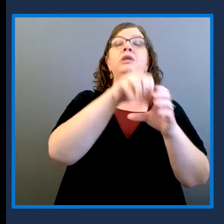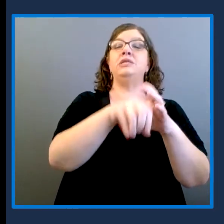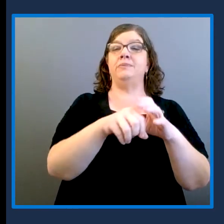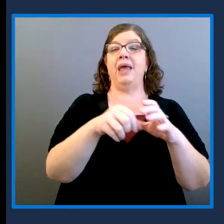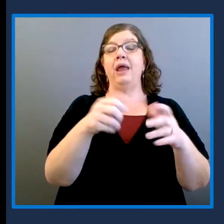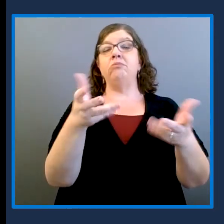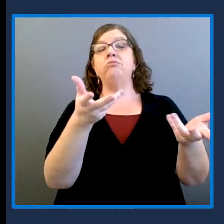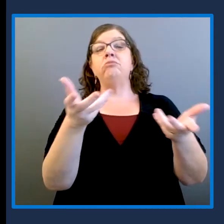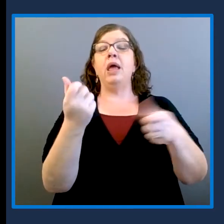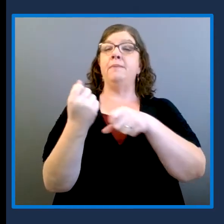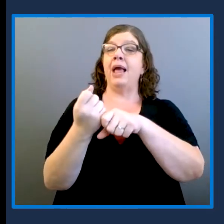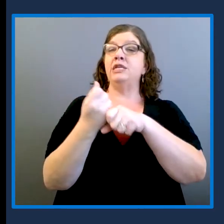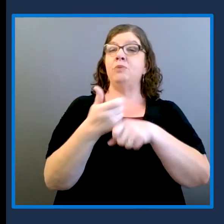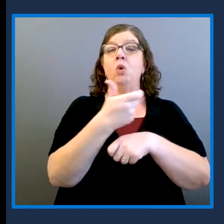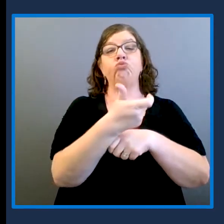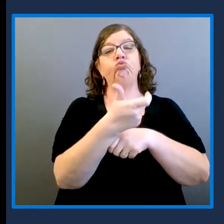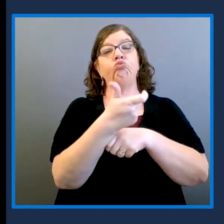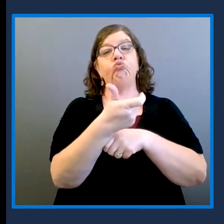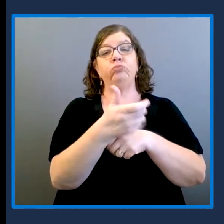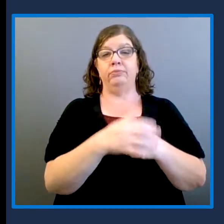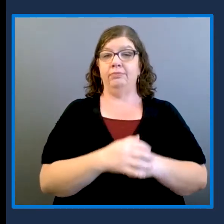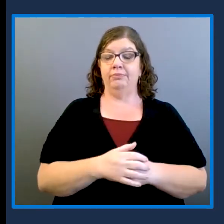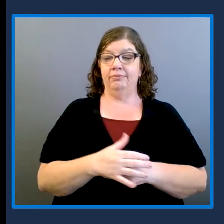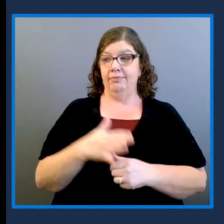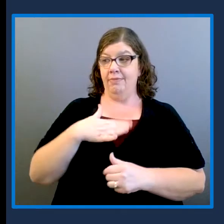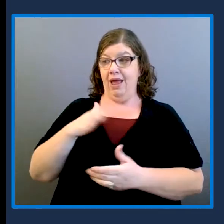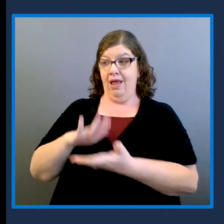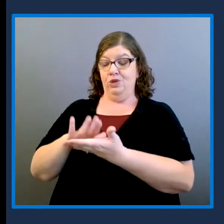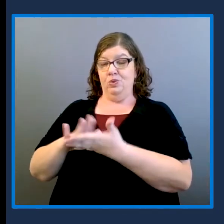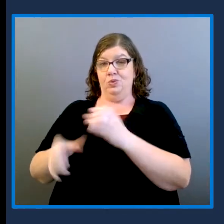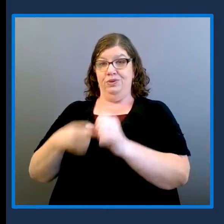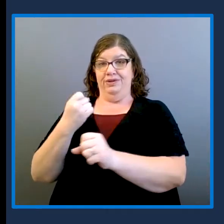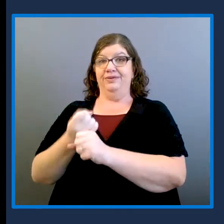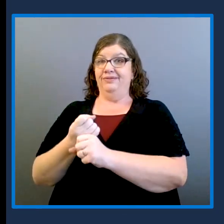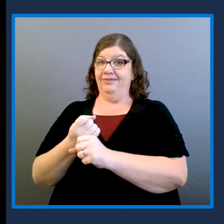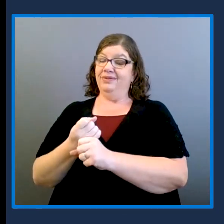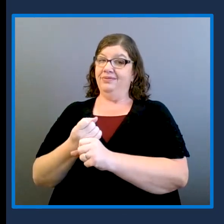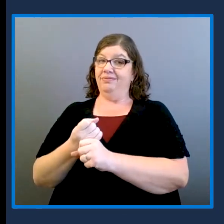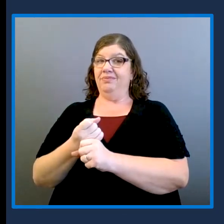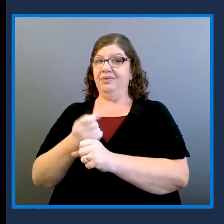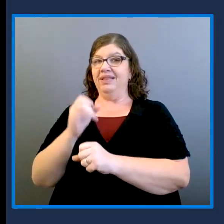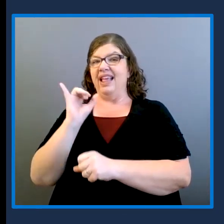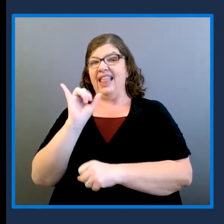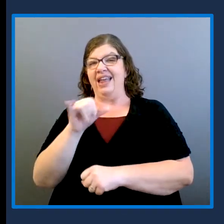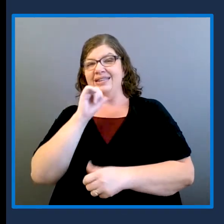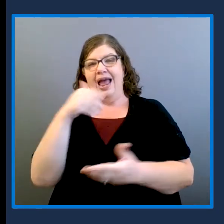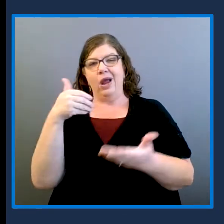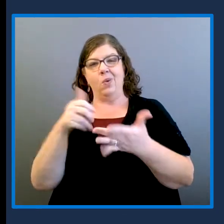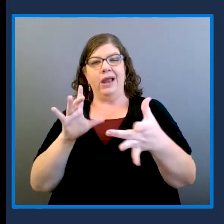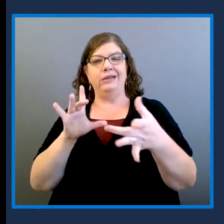to participate and engage in a baseball game my educational years were spent not quite connecting